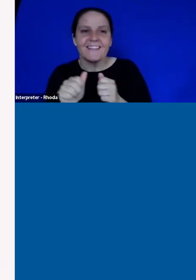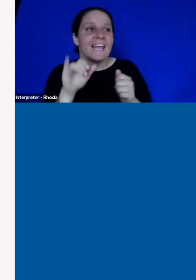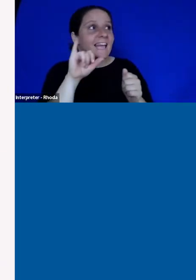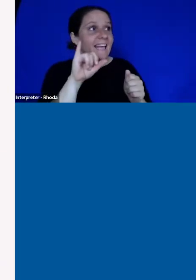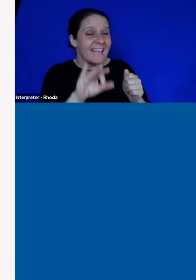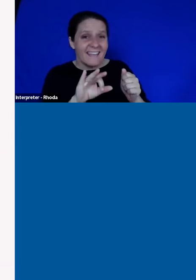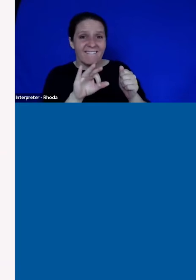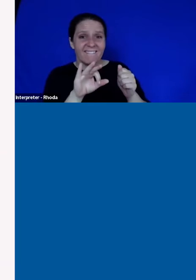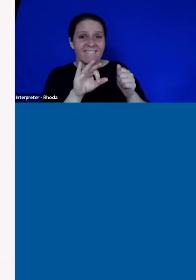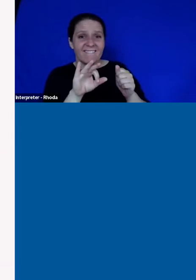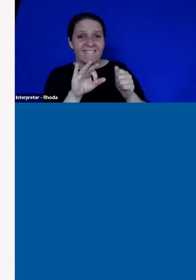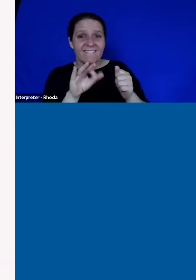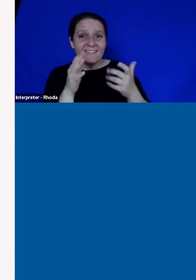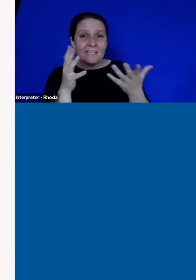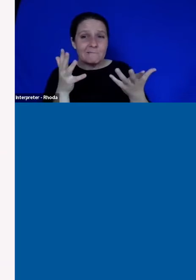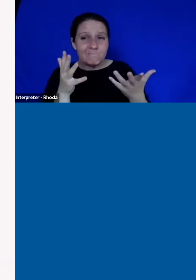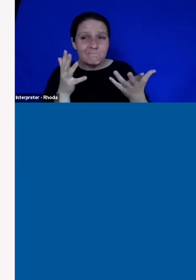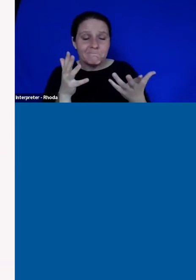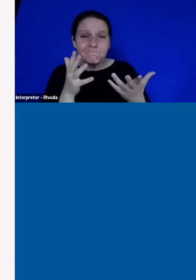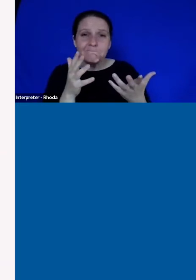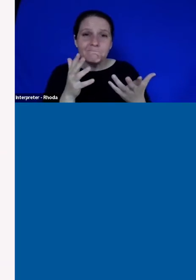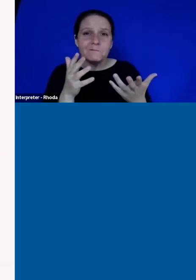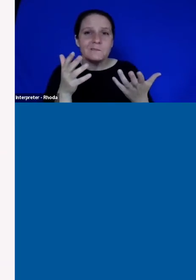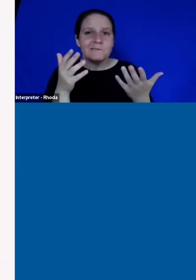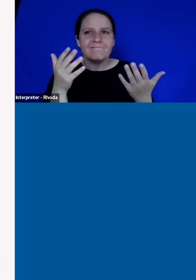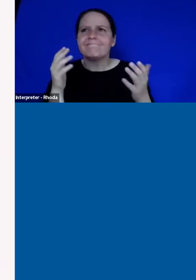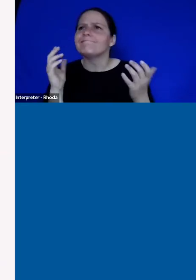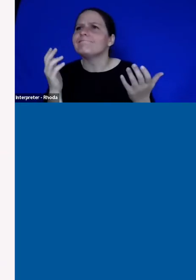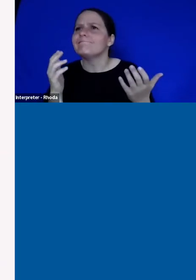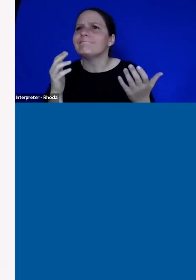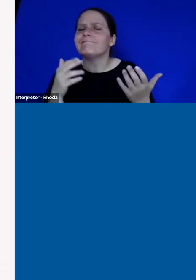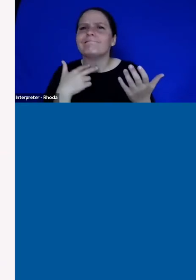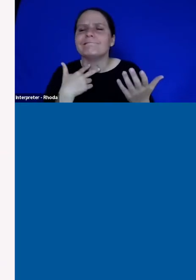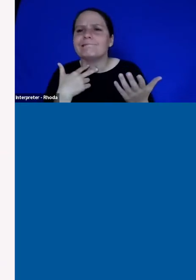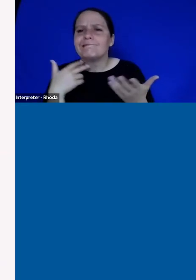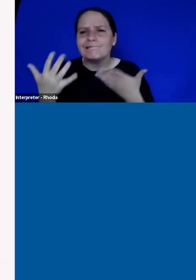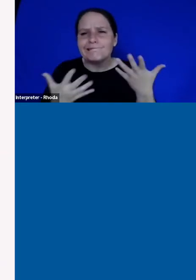to the specific accessibility you are addressing. If you are doing a post about captioning